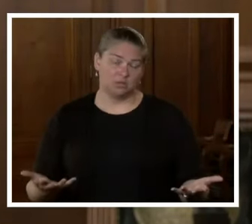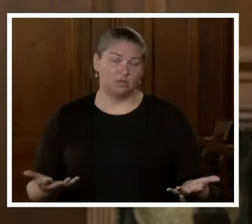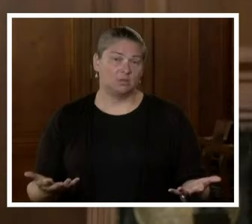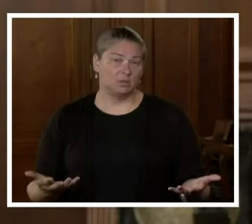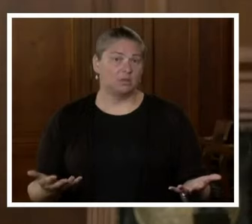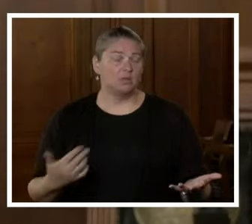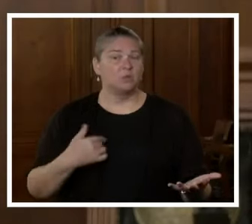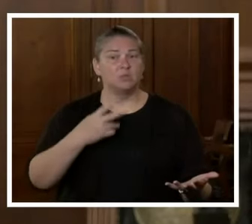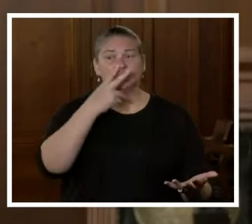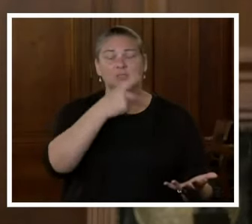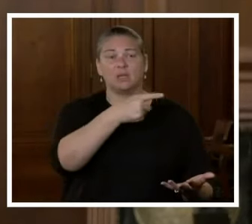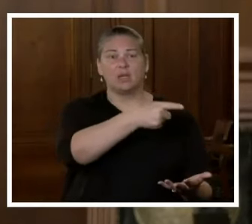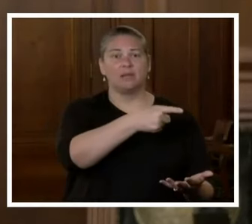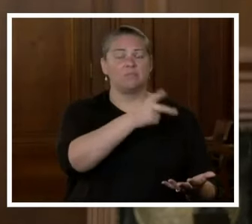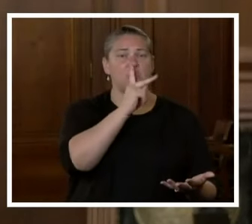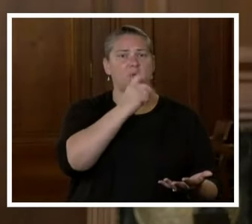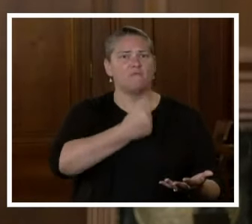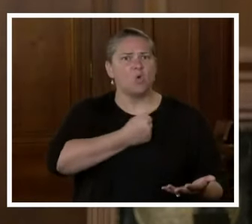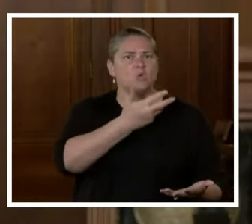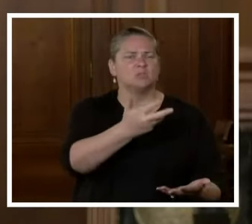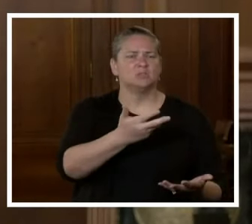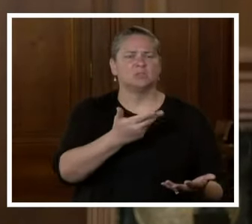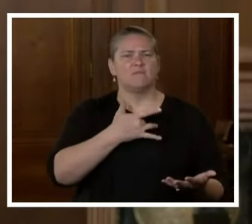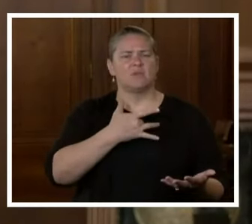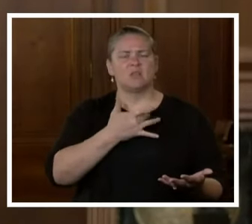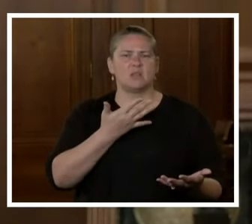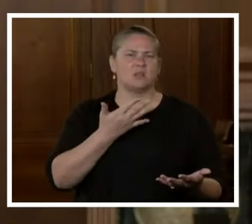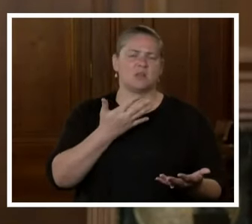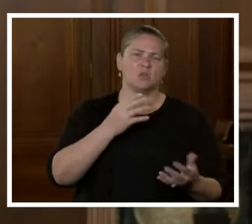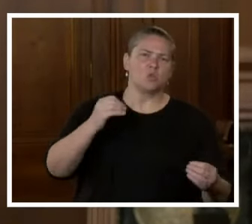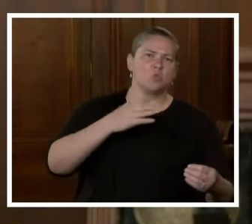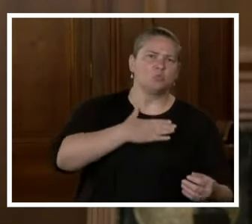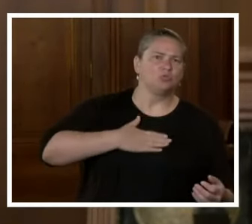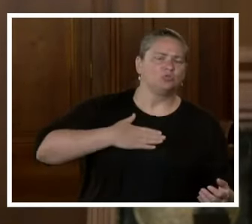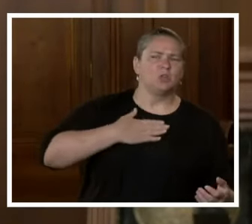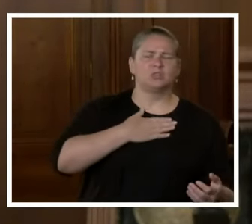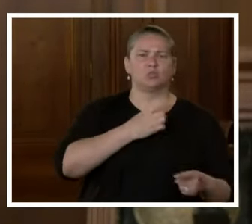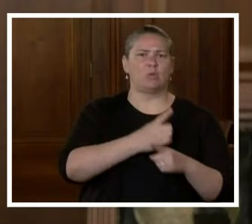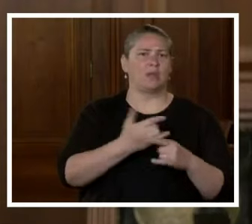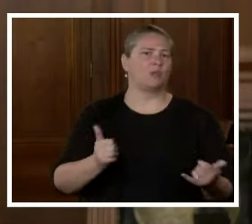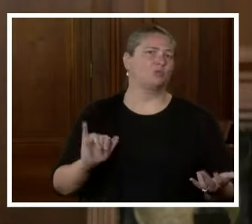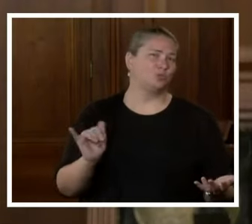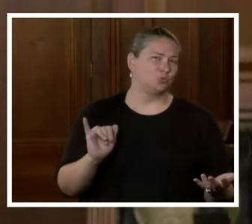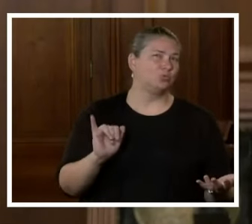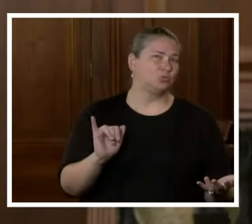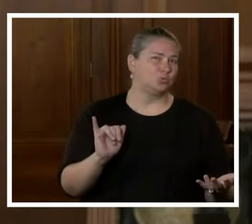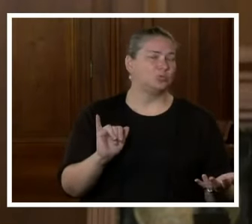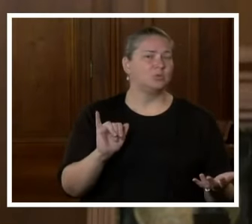LIKE RIGHT NOW WEI EVEN THOUGH WE HAD MORE CASES THAN, OTHER THAN A COUPLE OF DAYS THAT WE